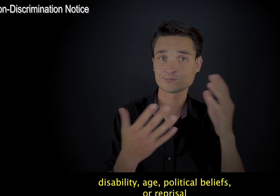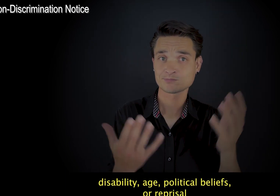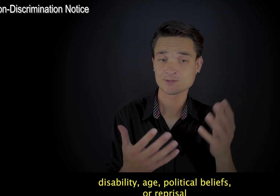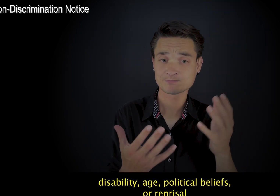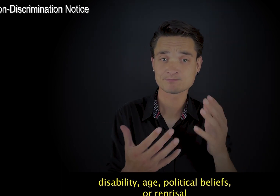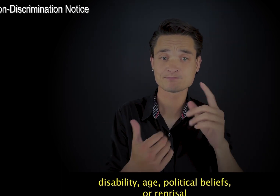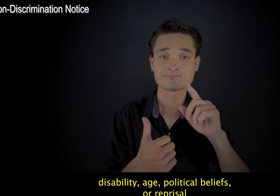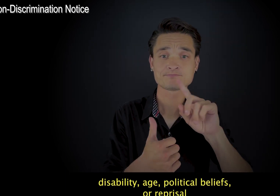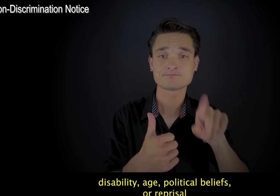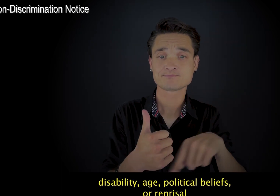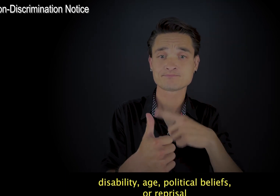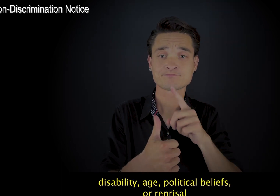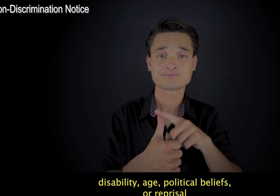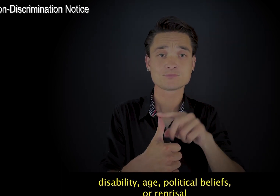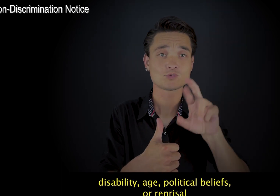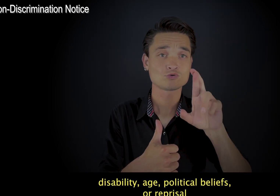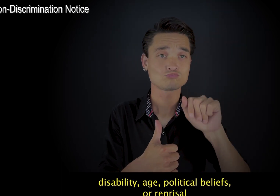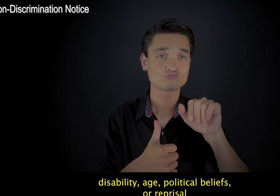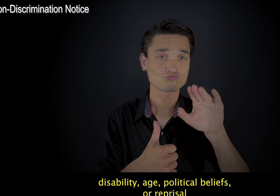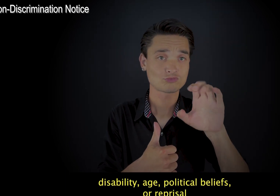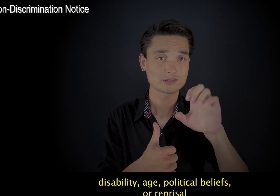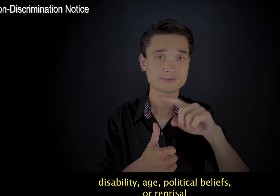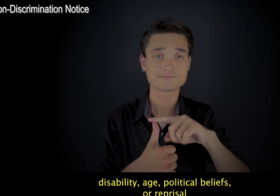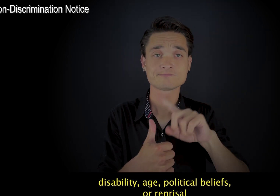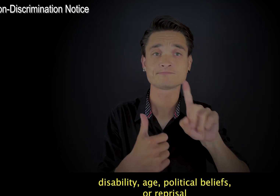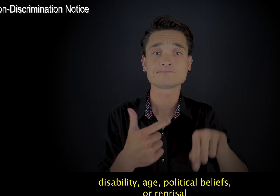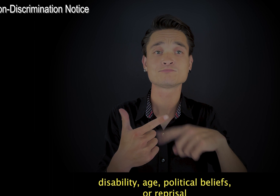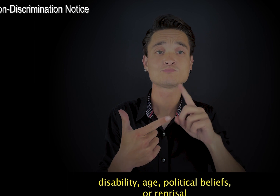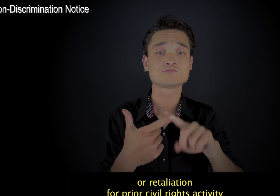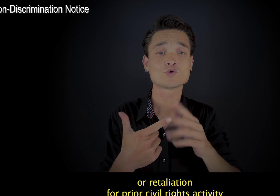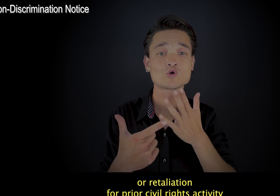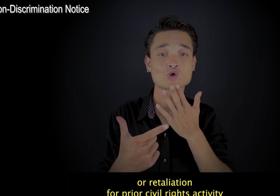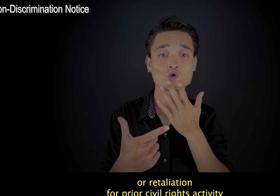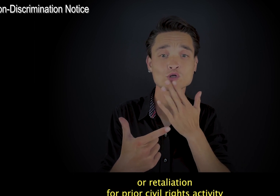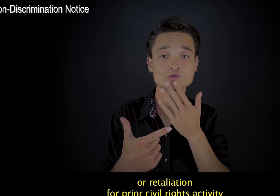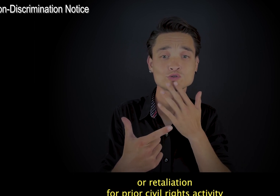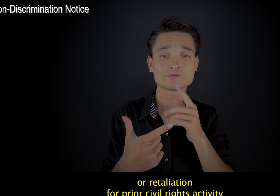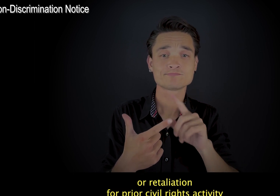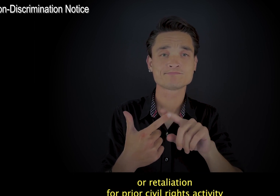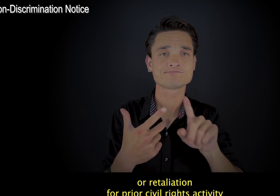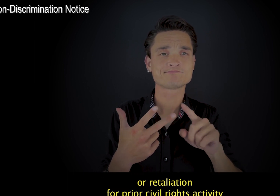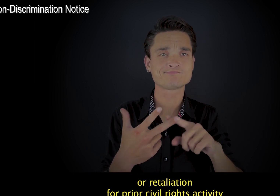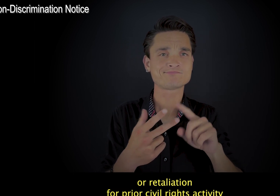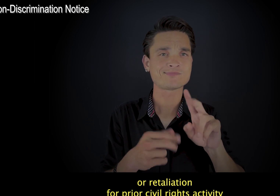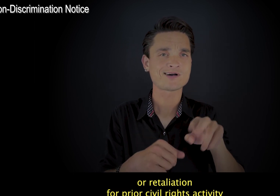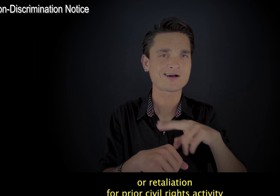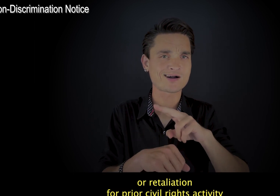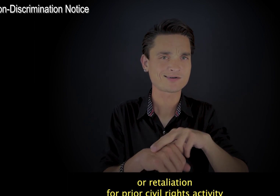disability, age, political beliefs, or reprisal or retaliation for prior civil rights activity